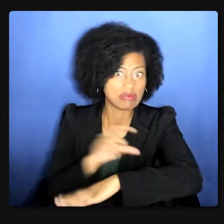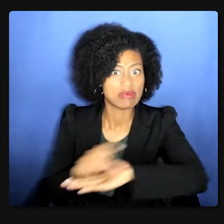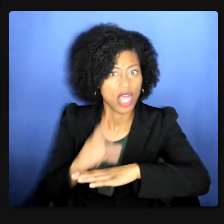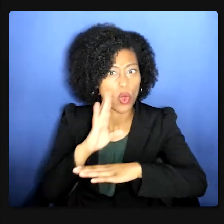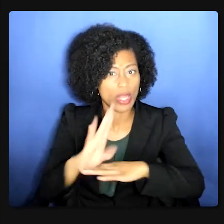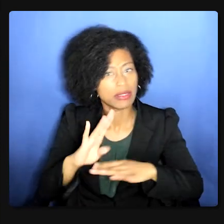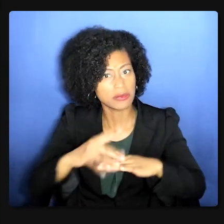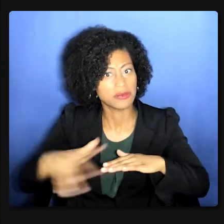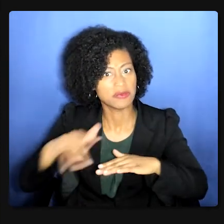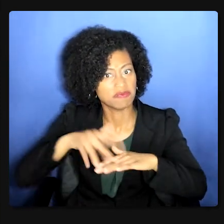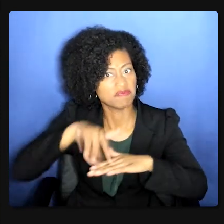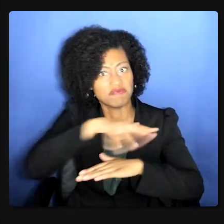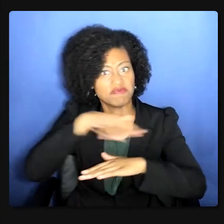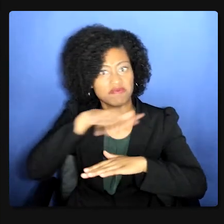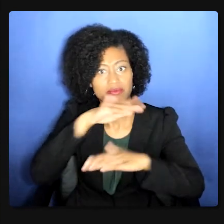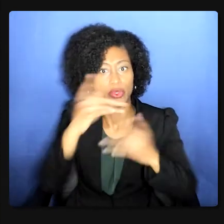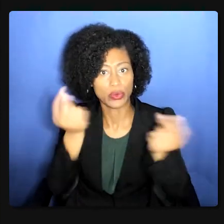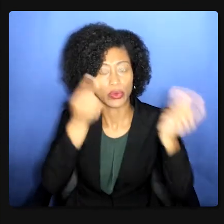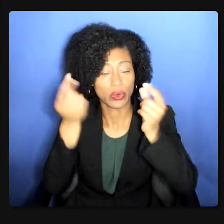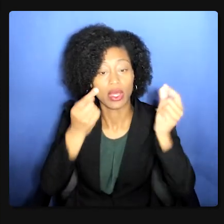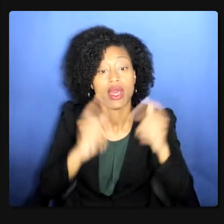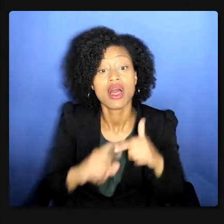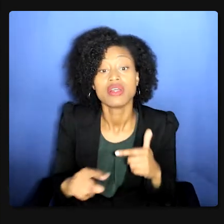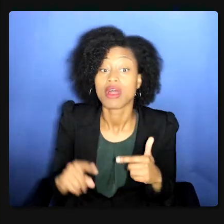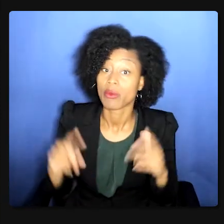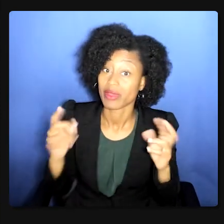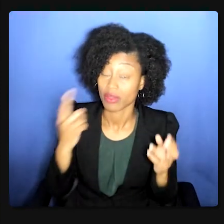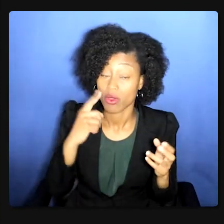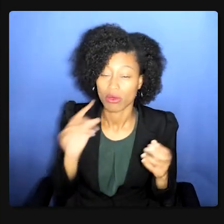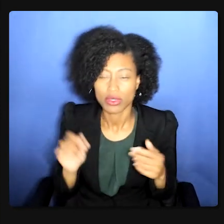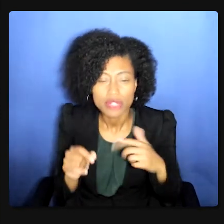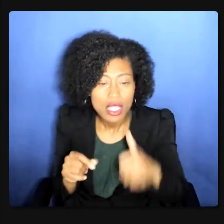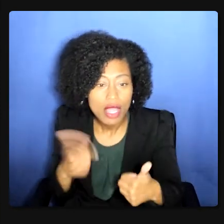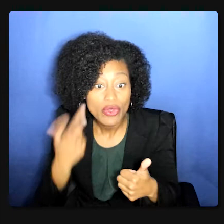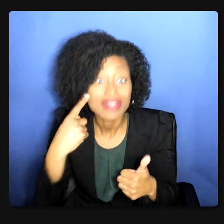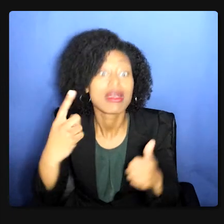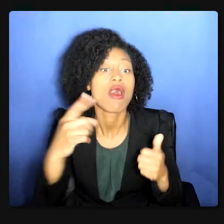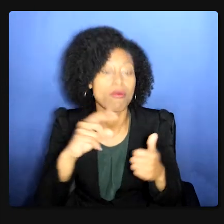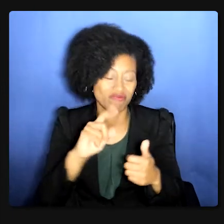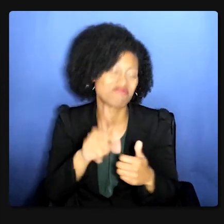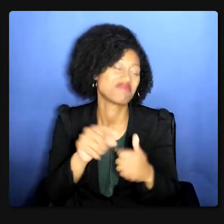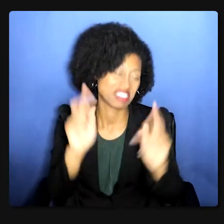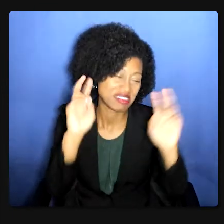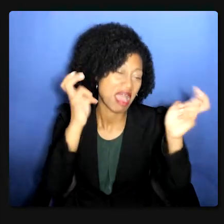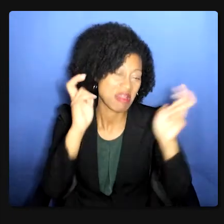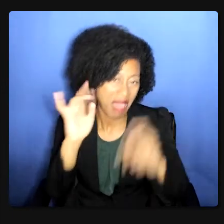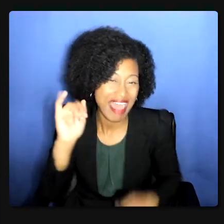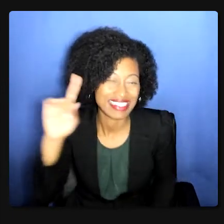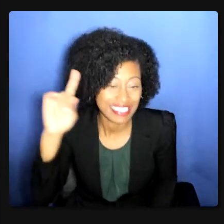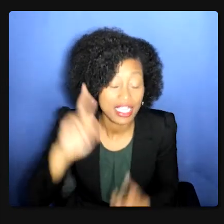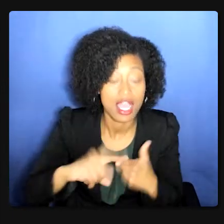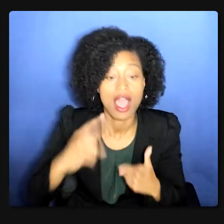Then we have the title ID and the build ID. The title ID represents the game if you want to have more than one game on a single cluster,